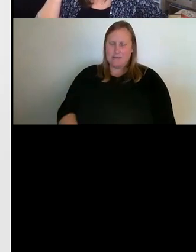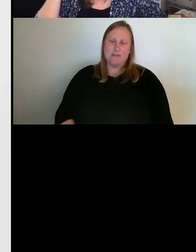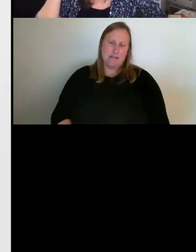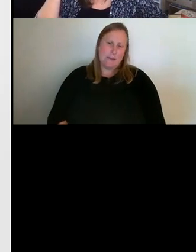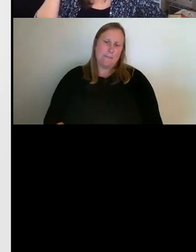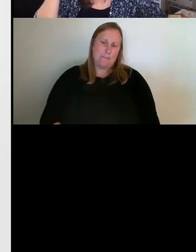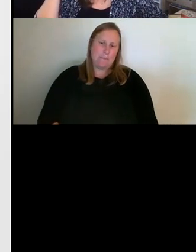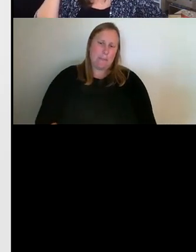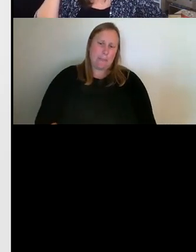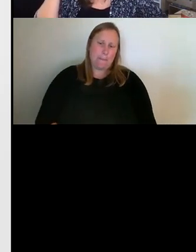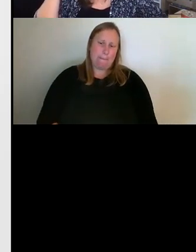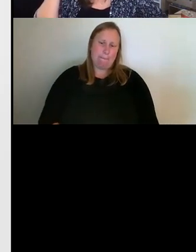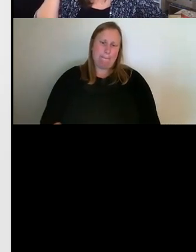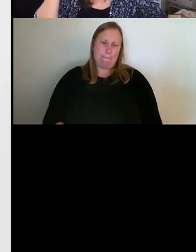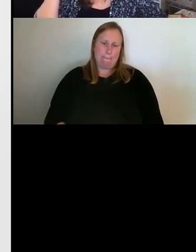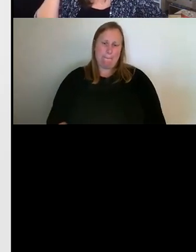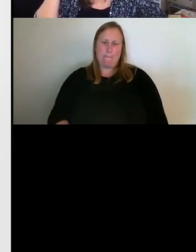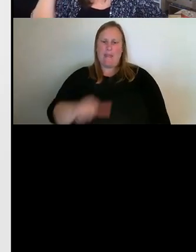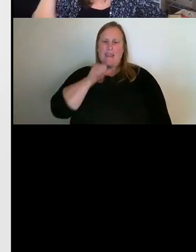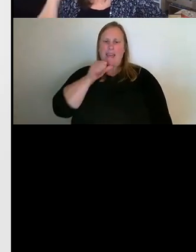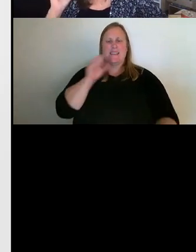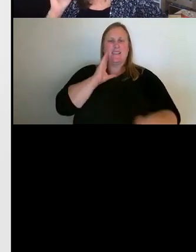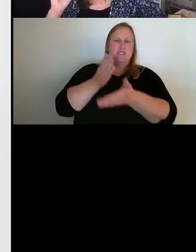just blow it off and think, oh, you were too